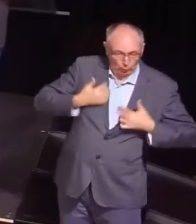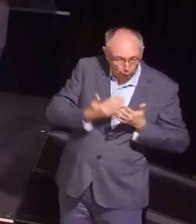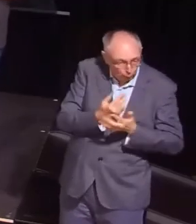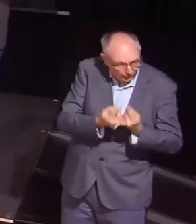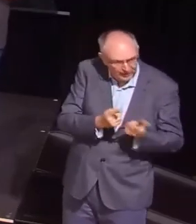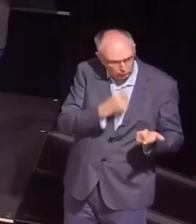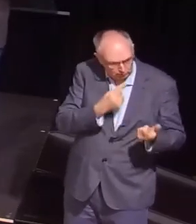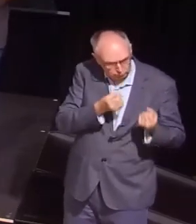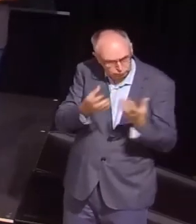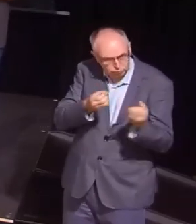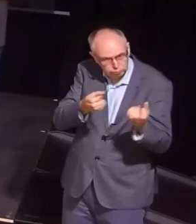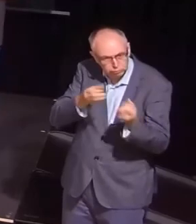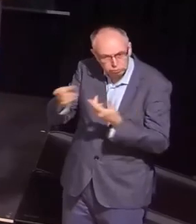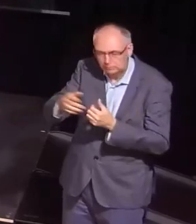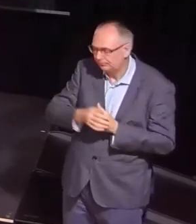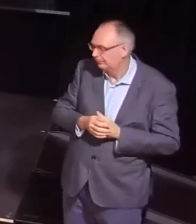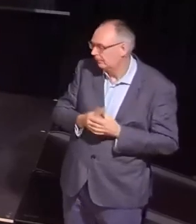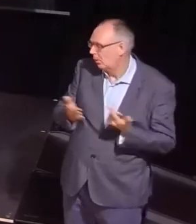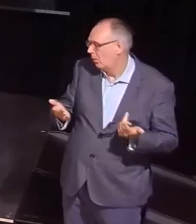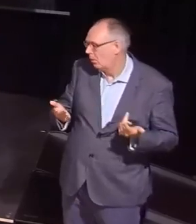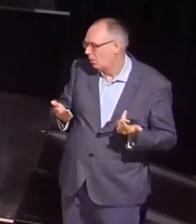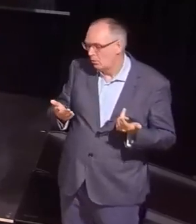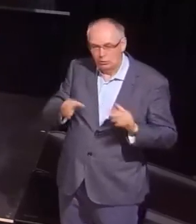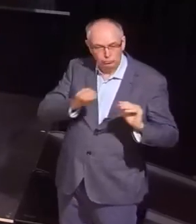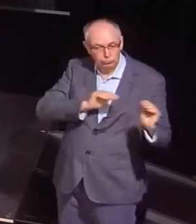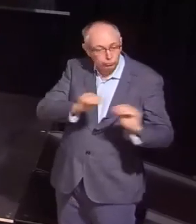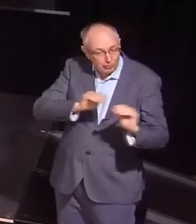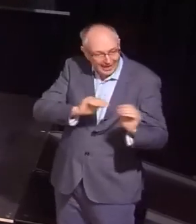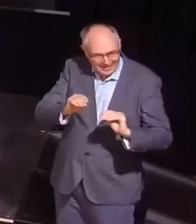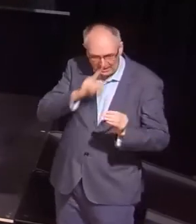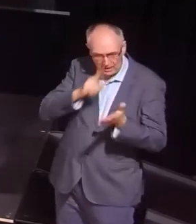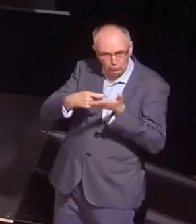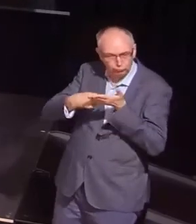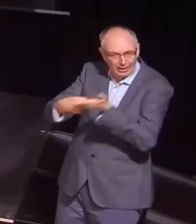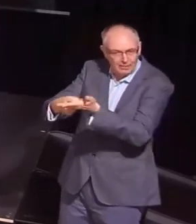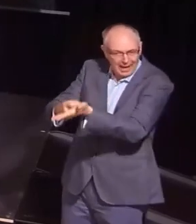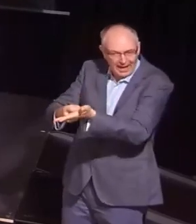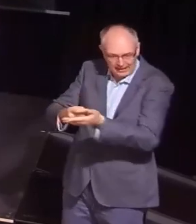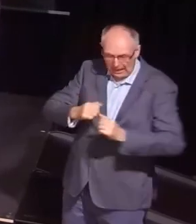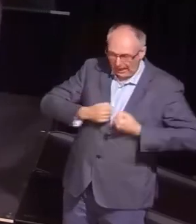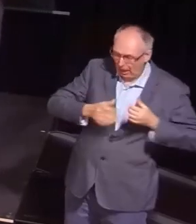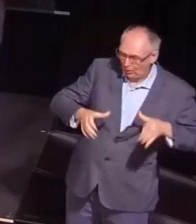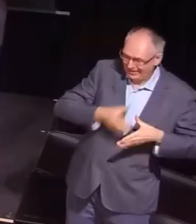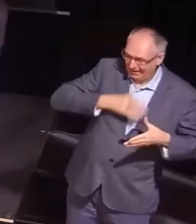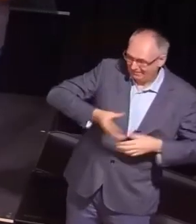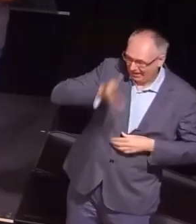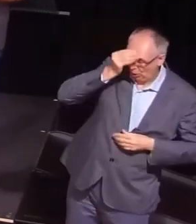They recommend training agendas based on what their team needs to learn about, so that our team can help drive